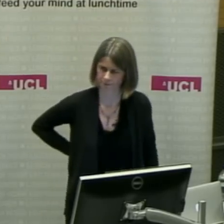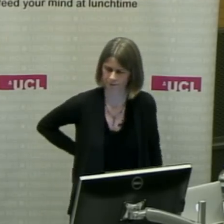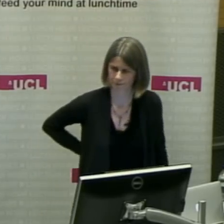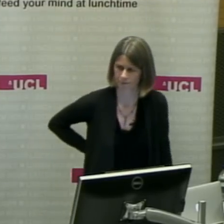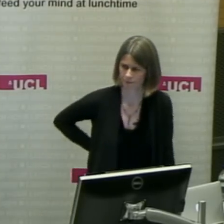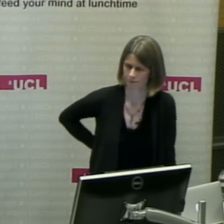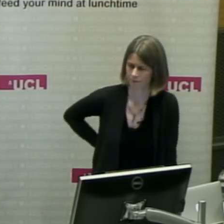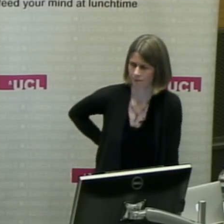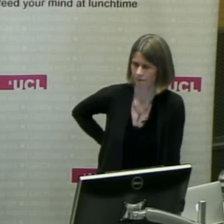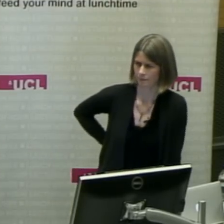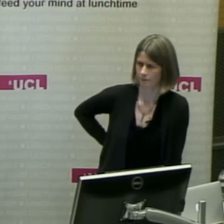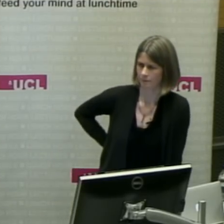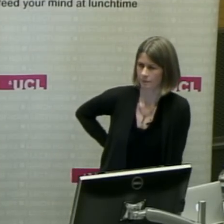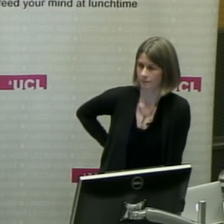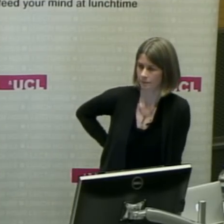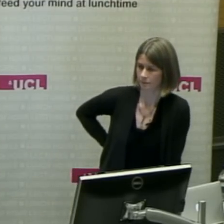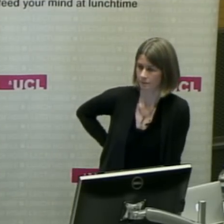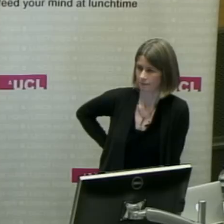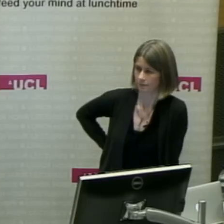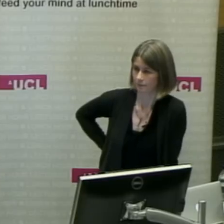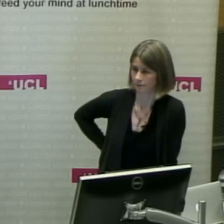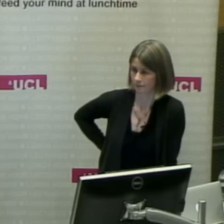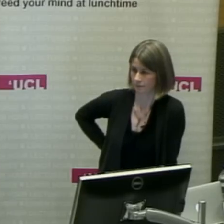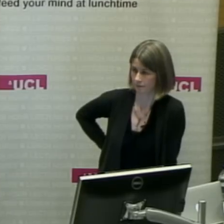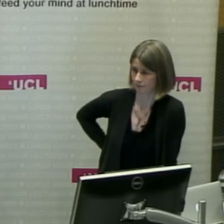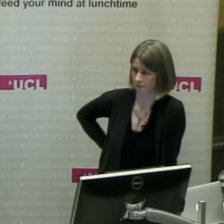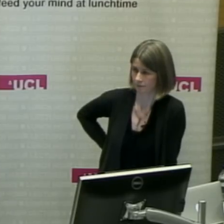would that be the same for a BSL learning ASL?